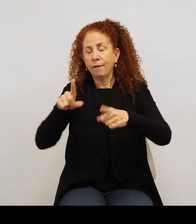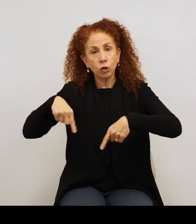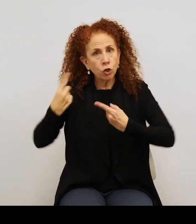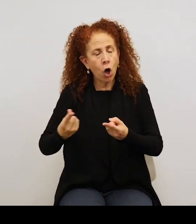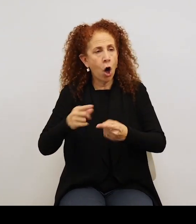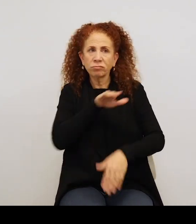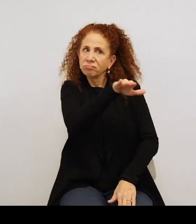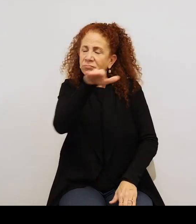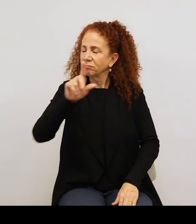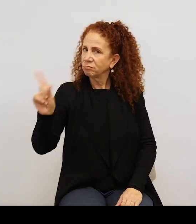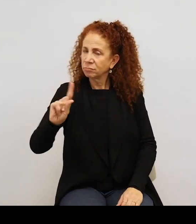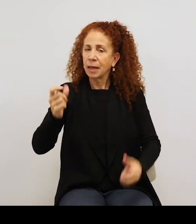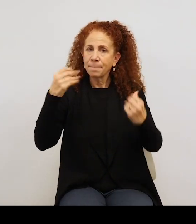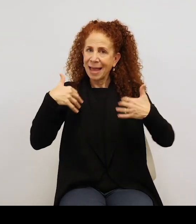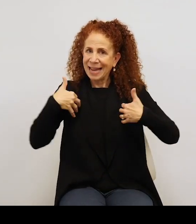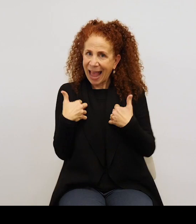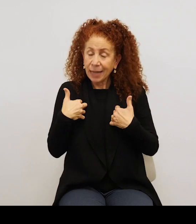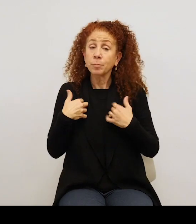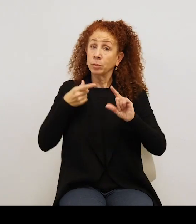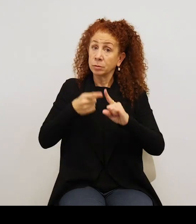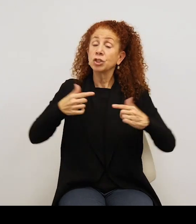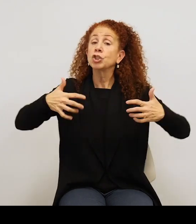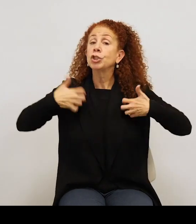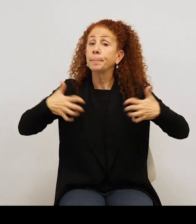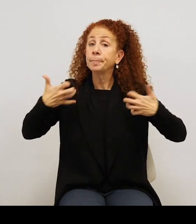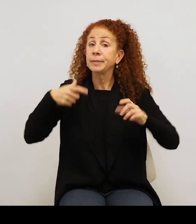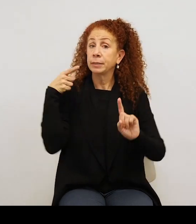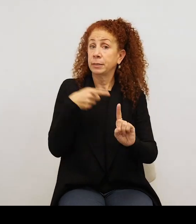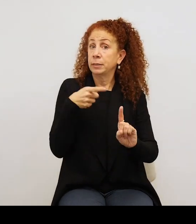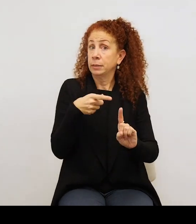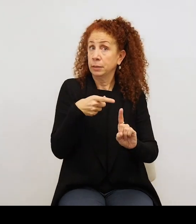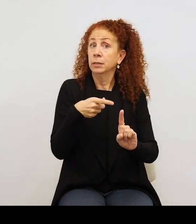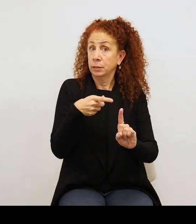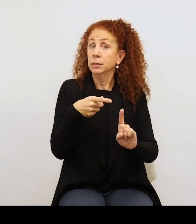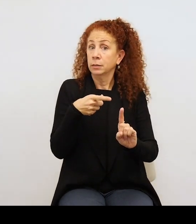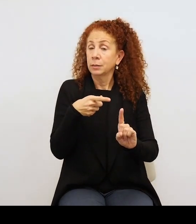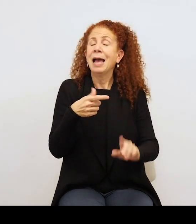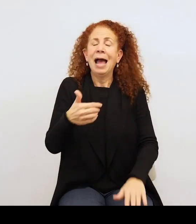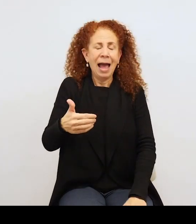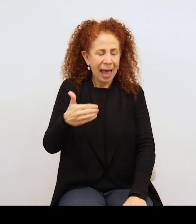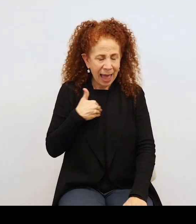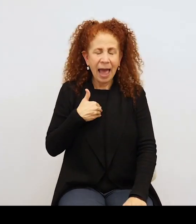that many animals, particularly chimps, have an elaborate social life that